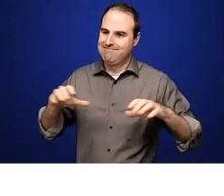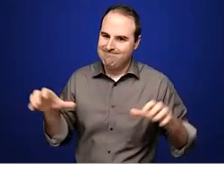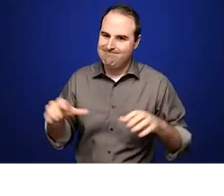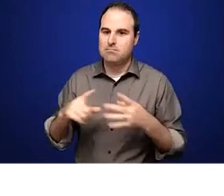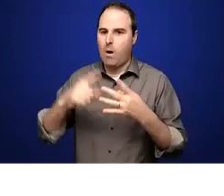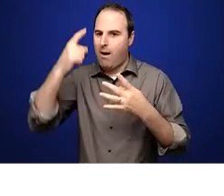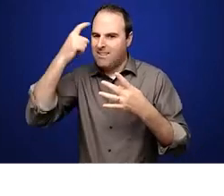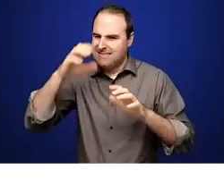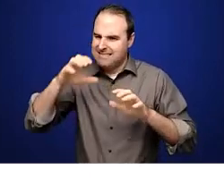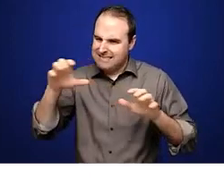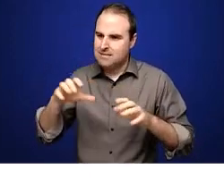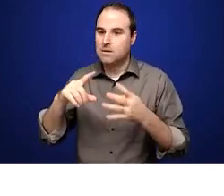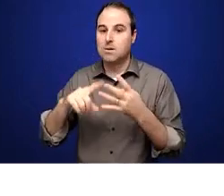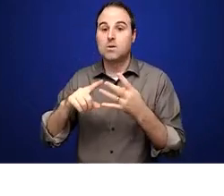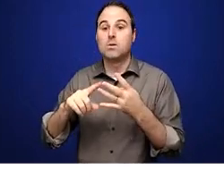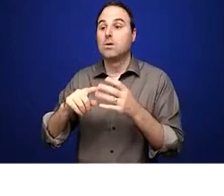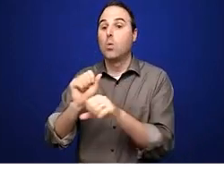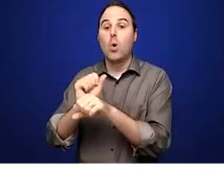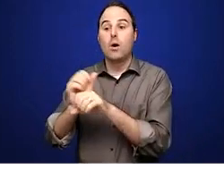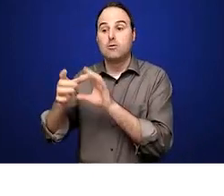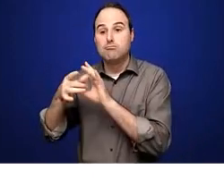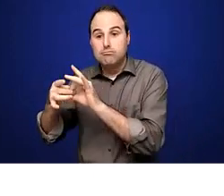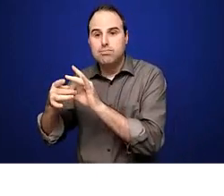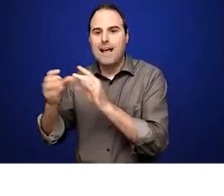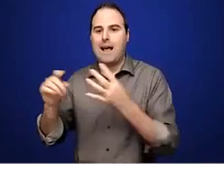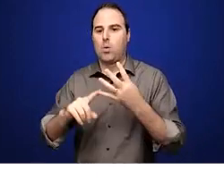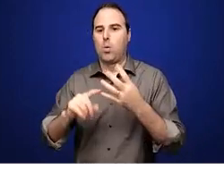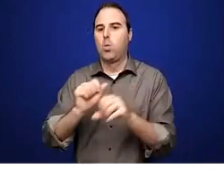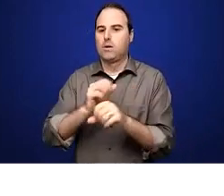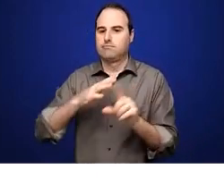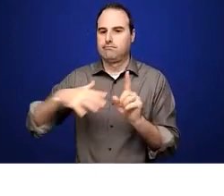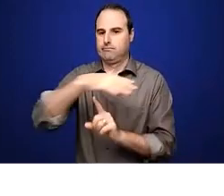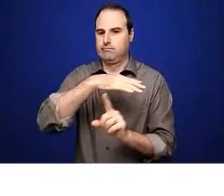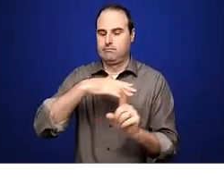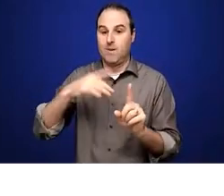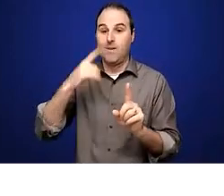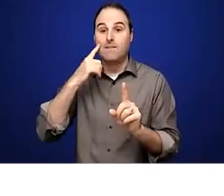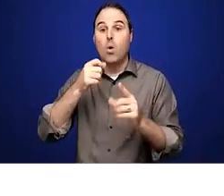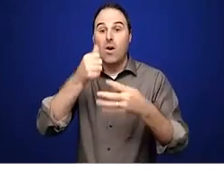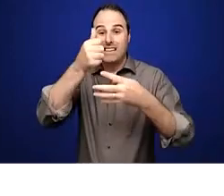and working conditions. For each demand, the user would rate